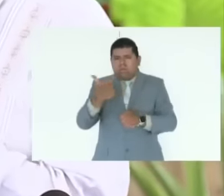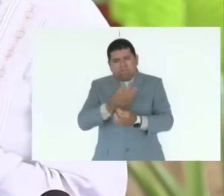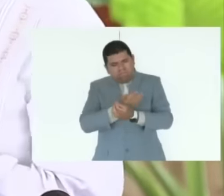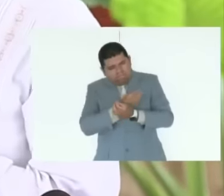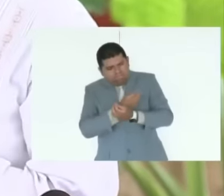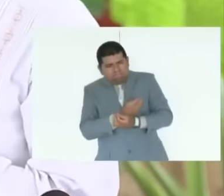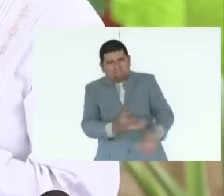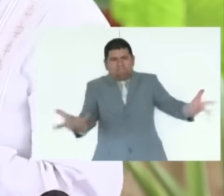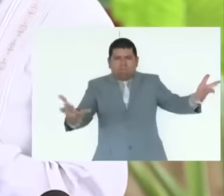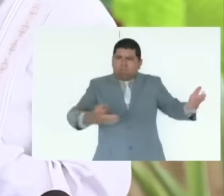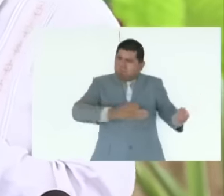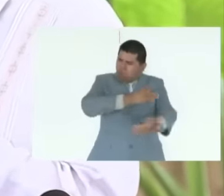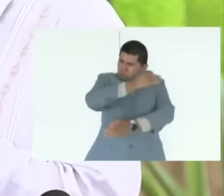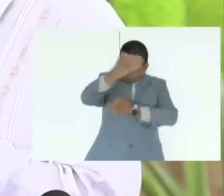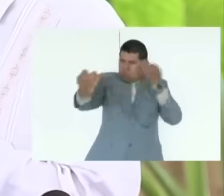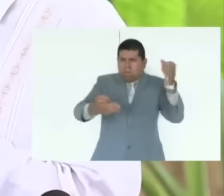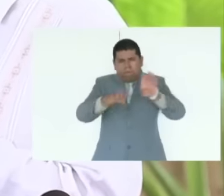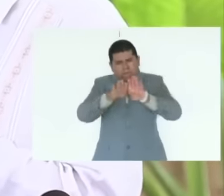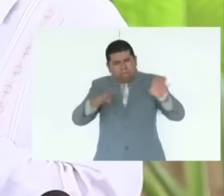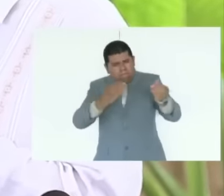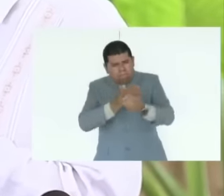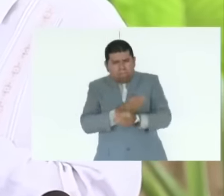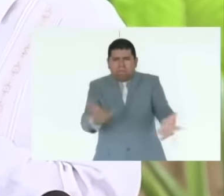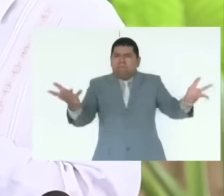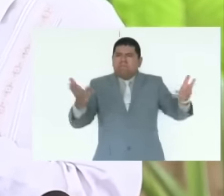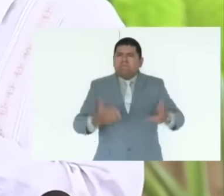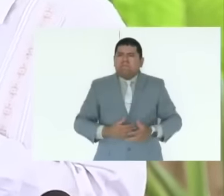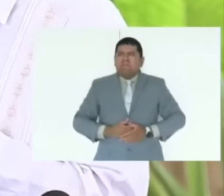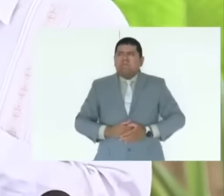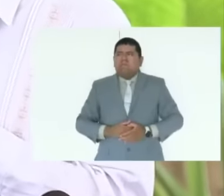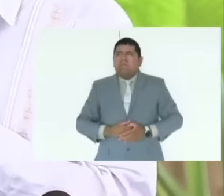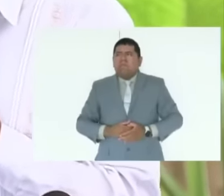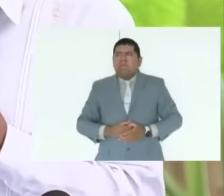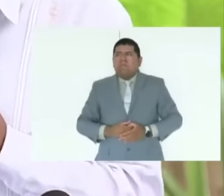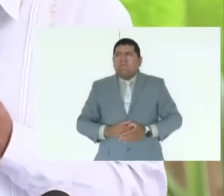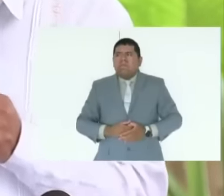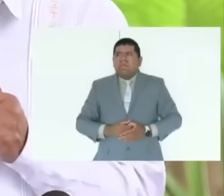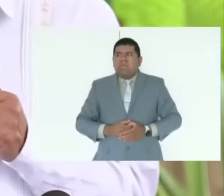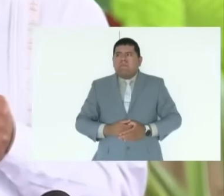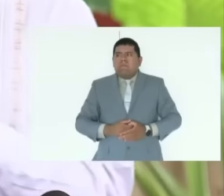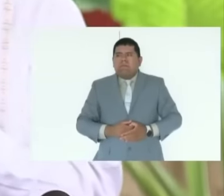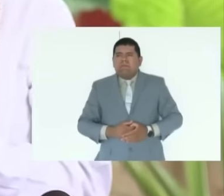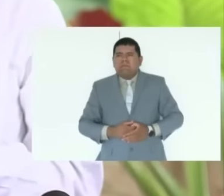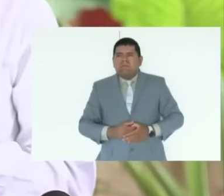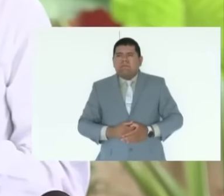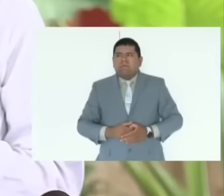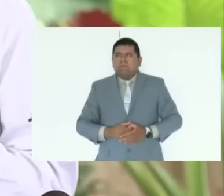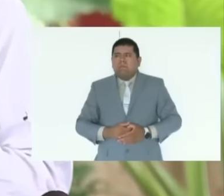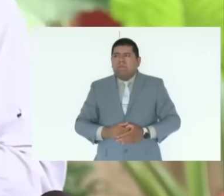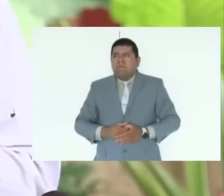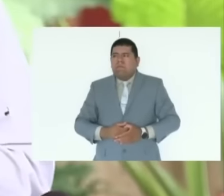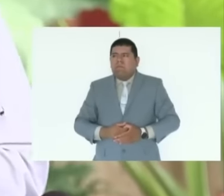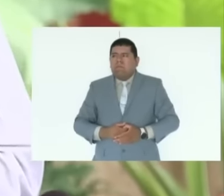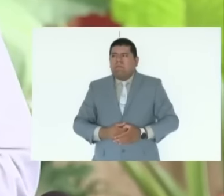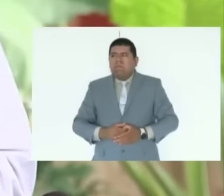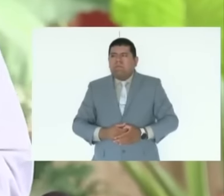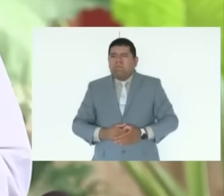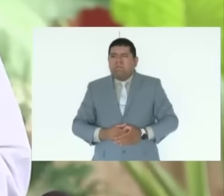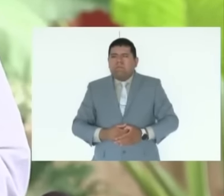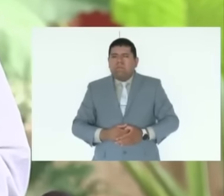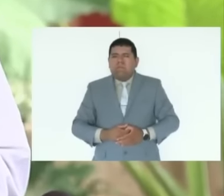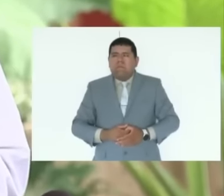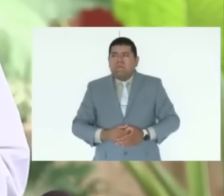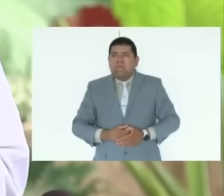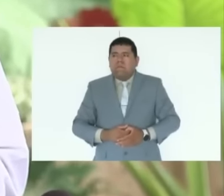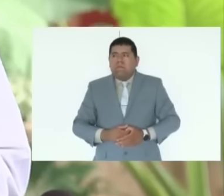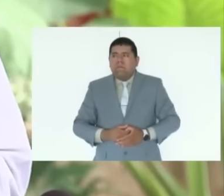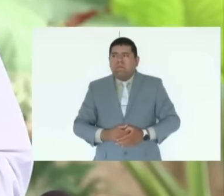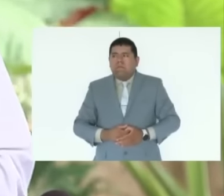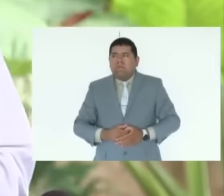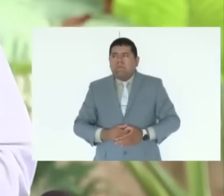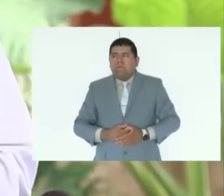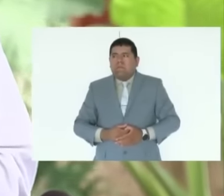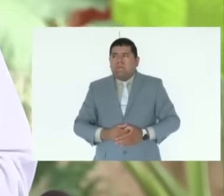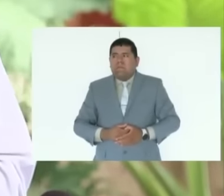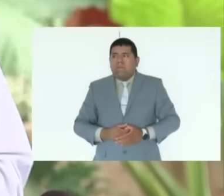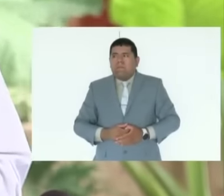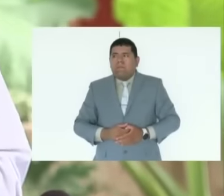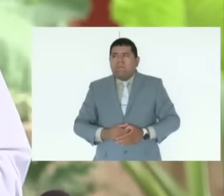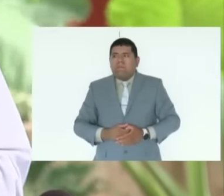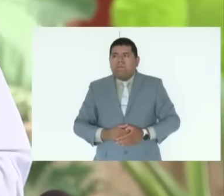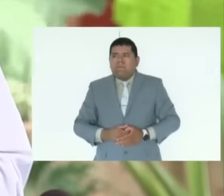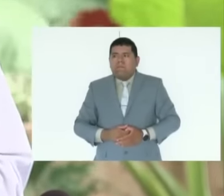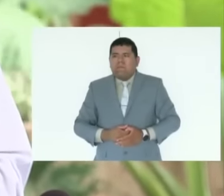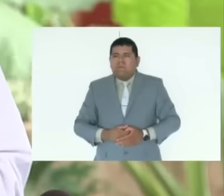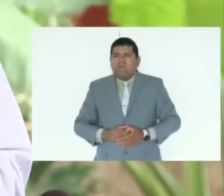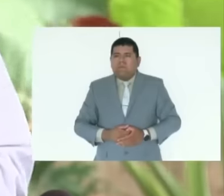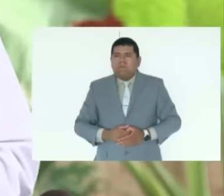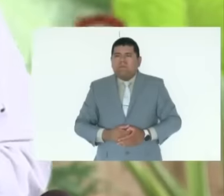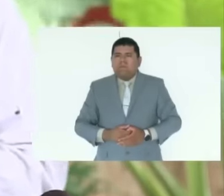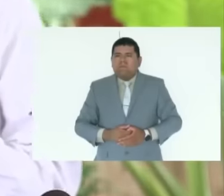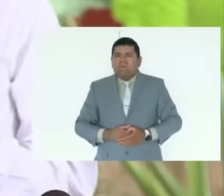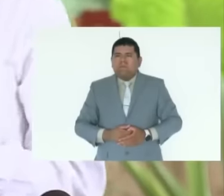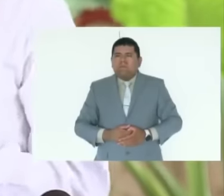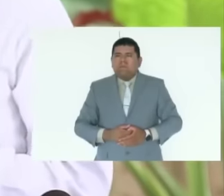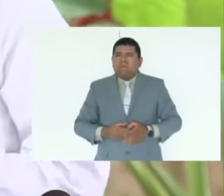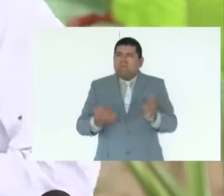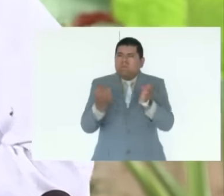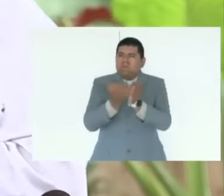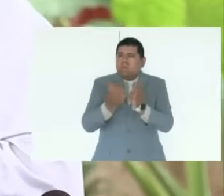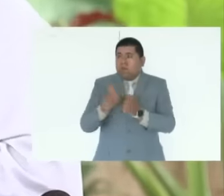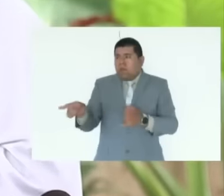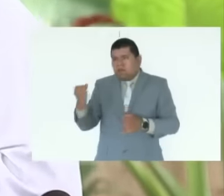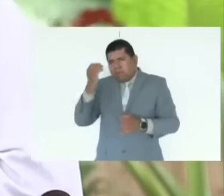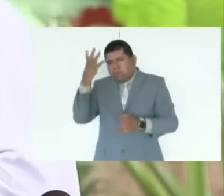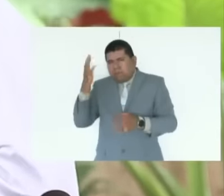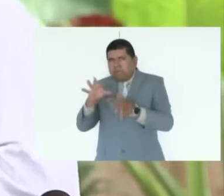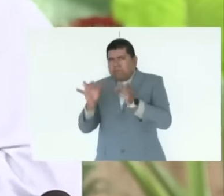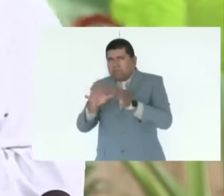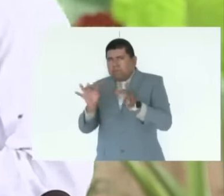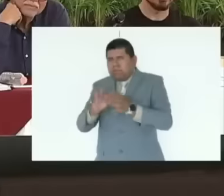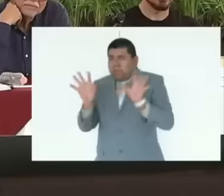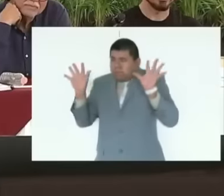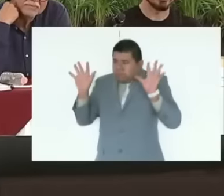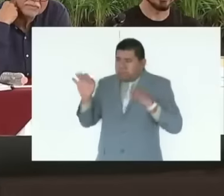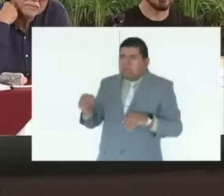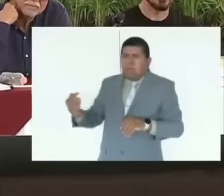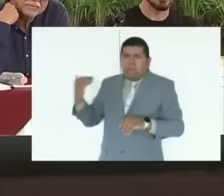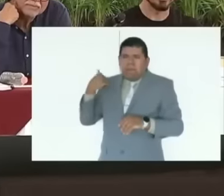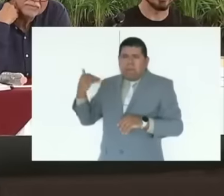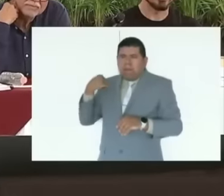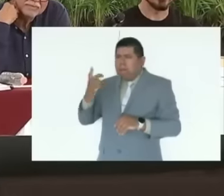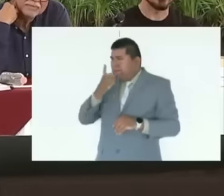universal and she also missed it because this She has told me many times and since